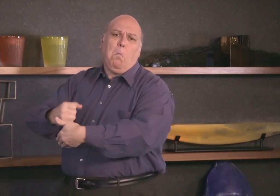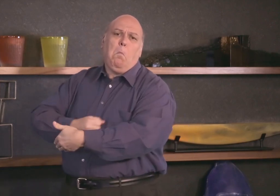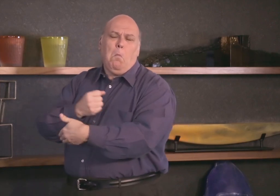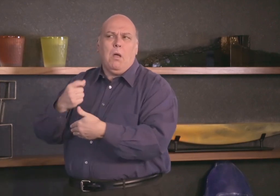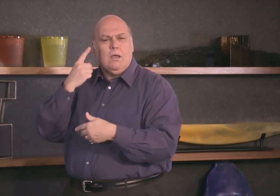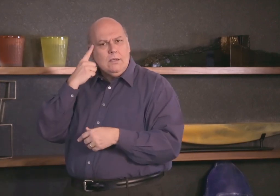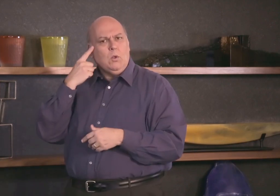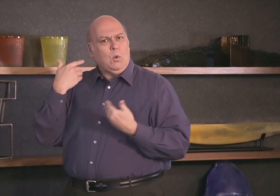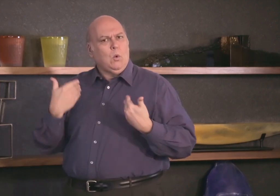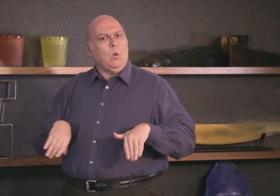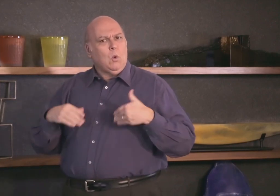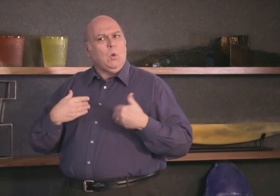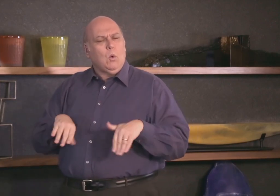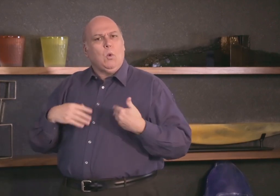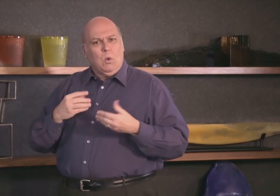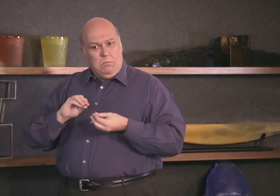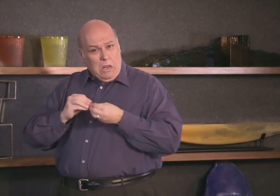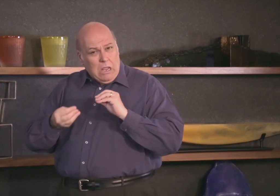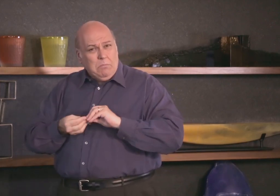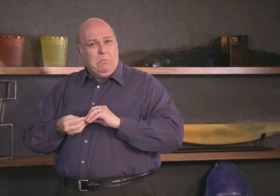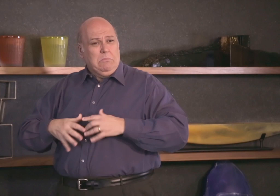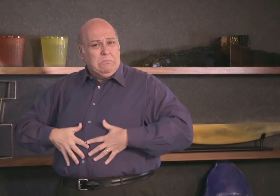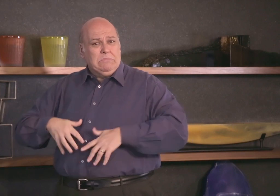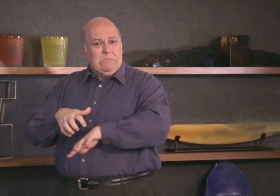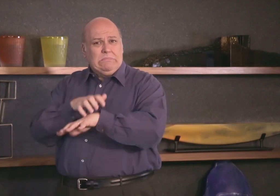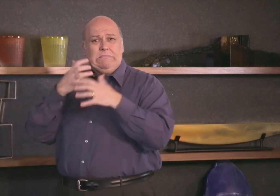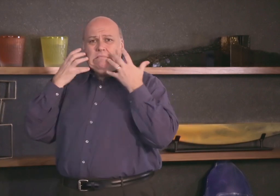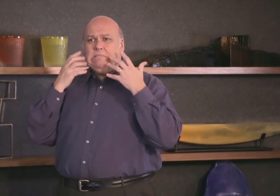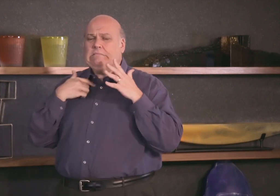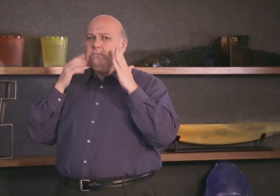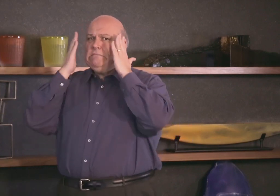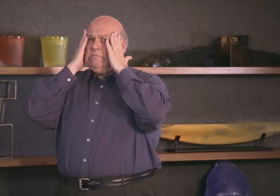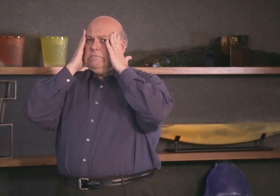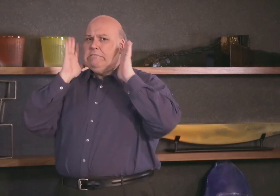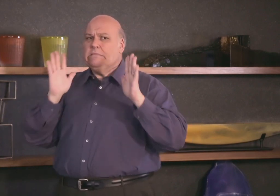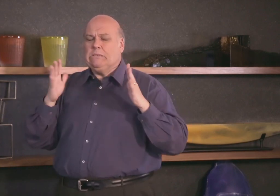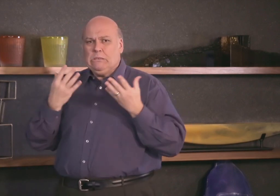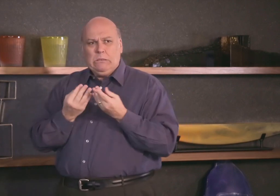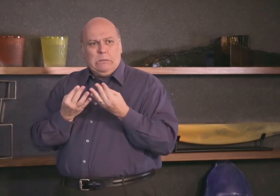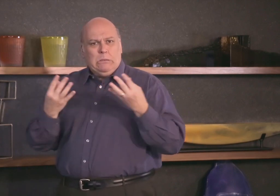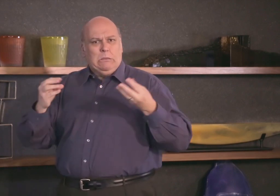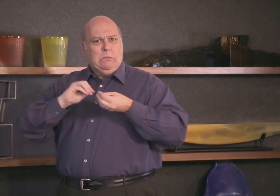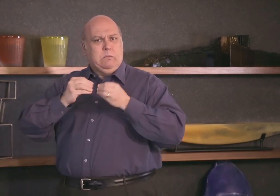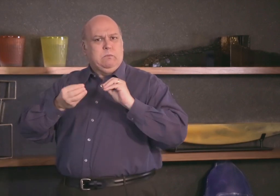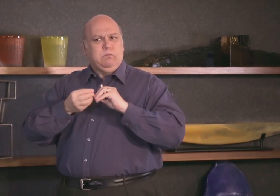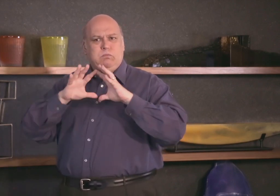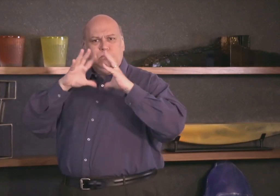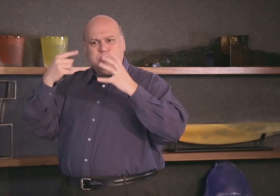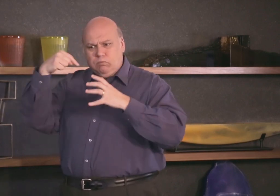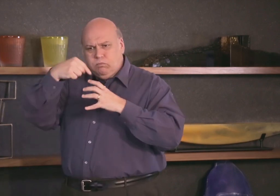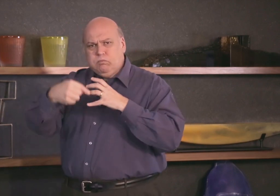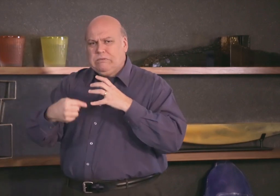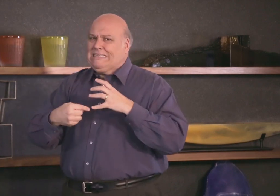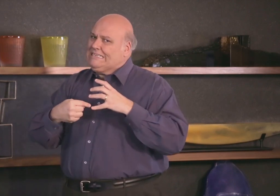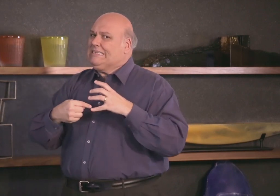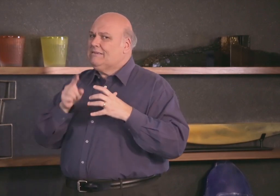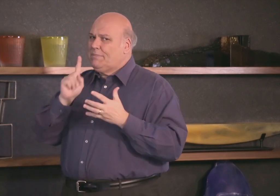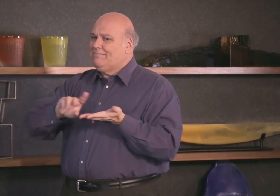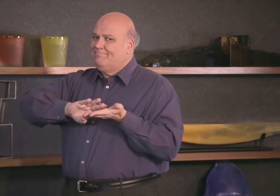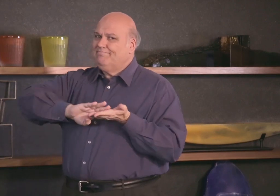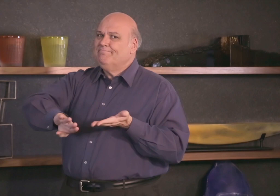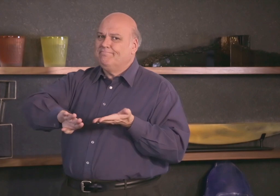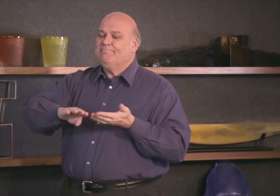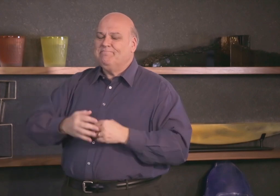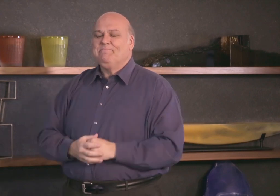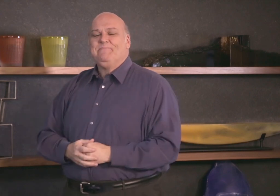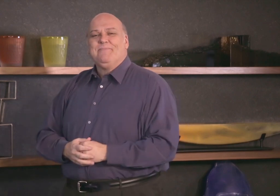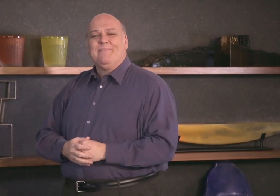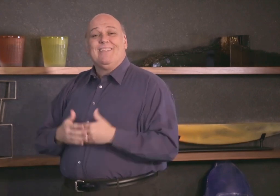So eggs can cause problems for some people around the world, I need to be careful.